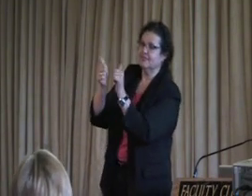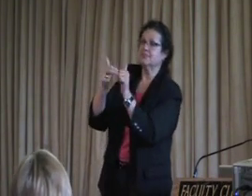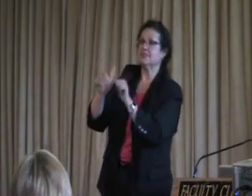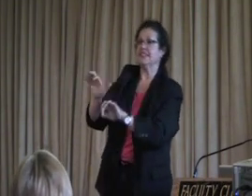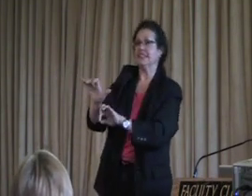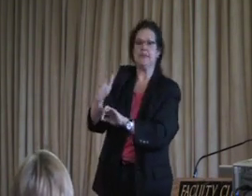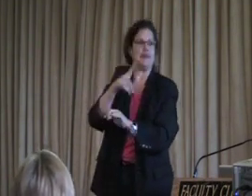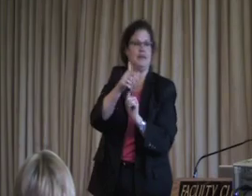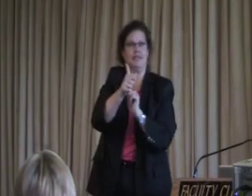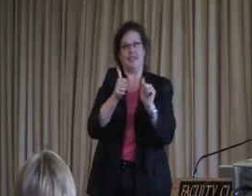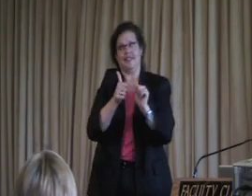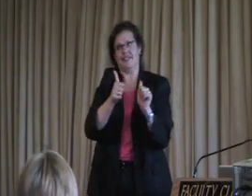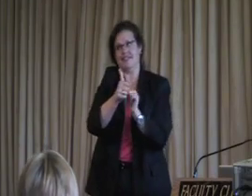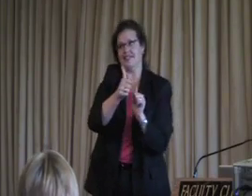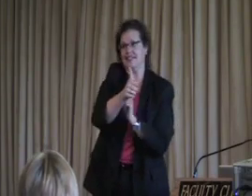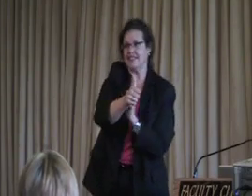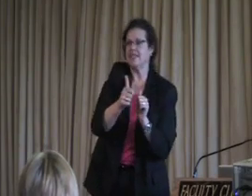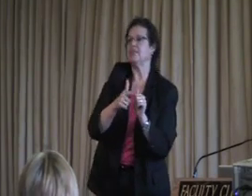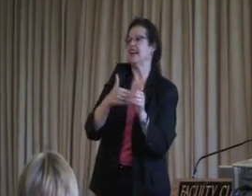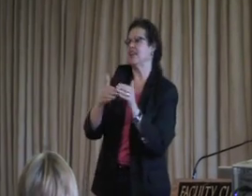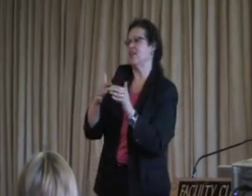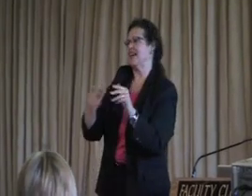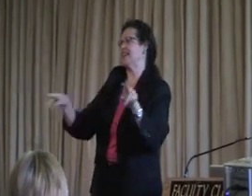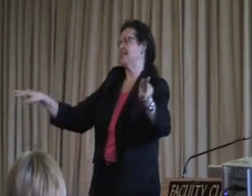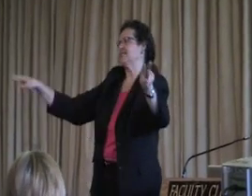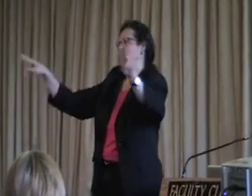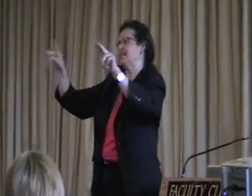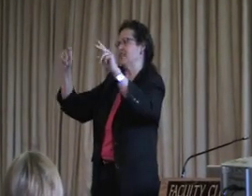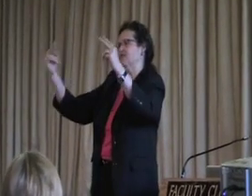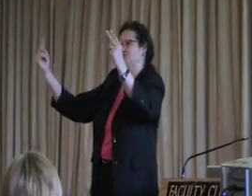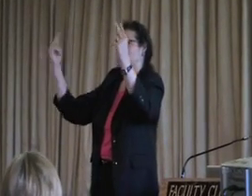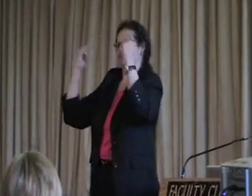this poem and the interpreters are going to follow along with the English. They hopefully